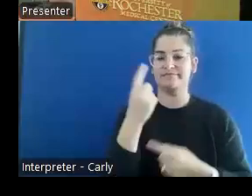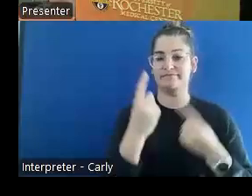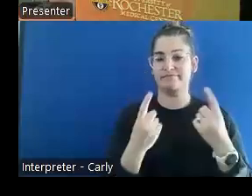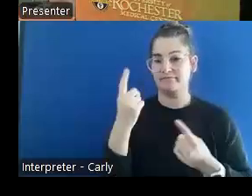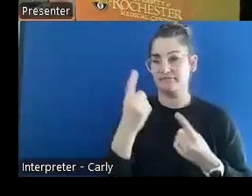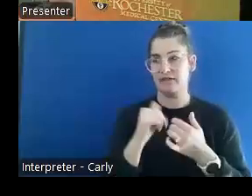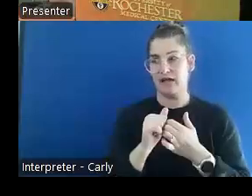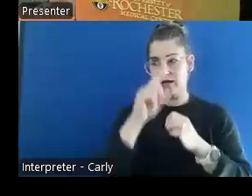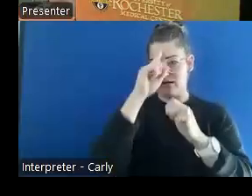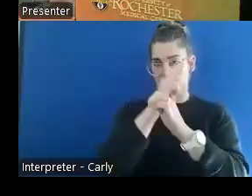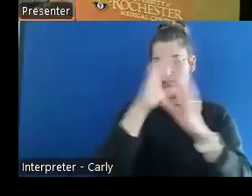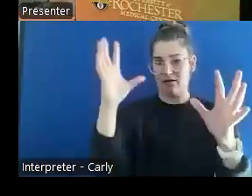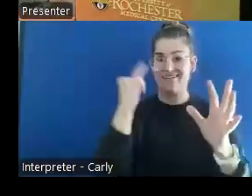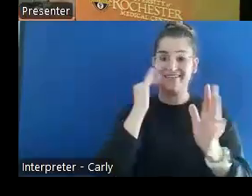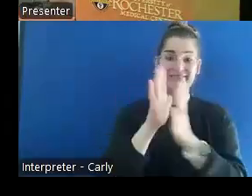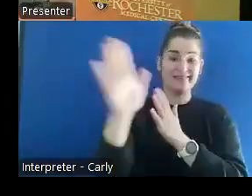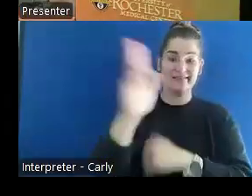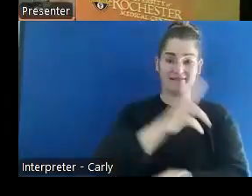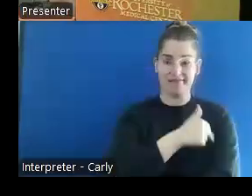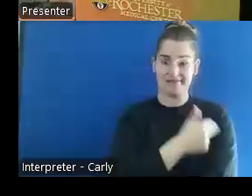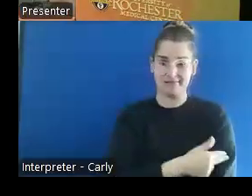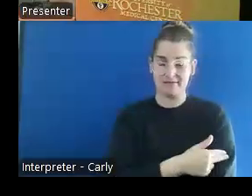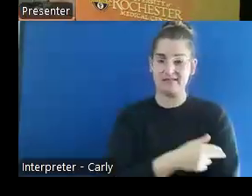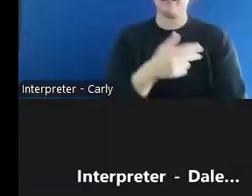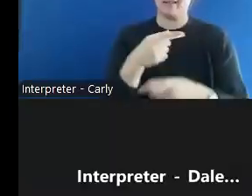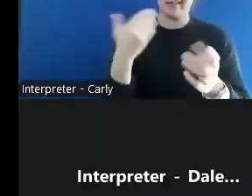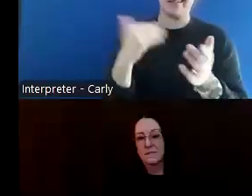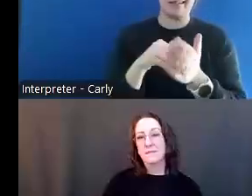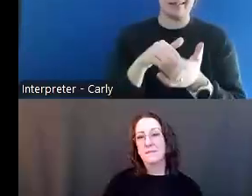to be when they leave the hospital because it is discharged focused so it could beats things such